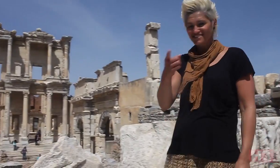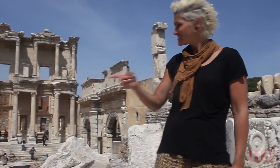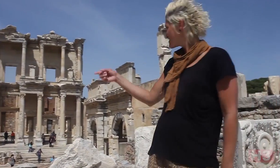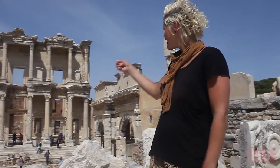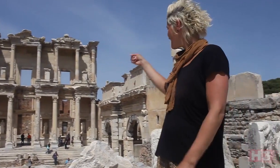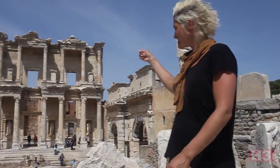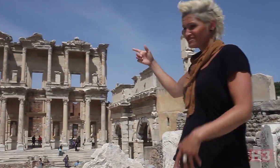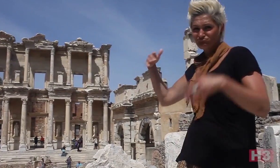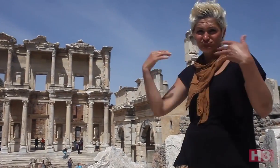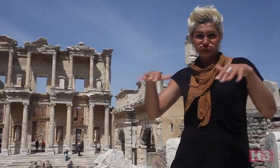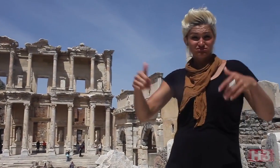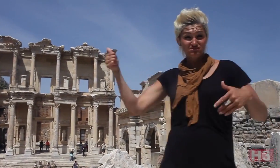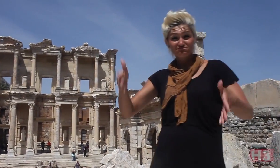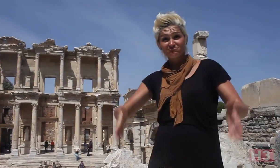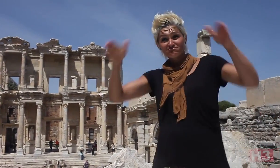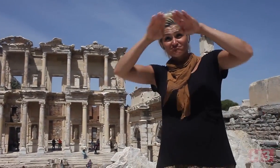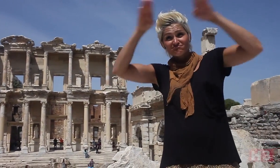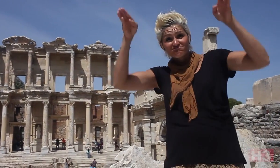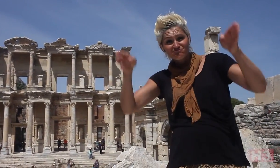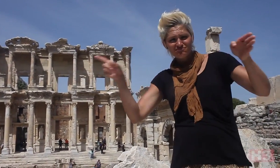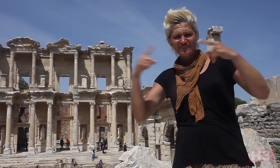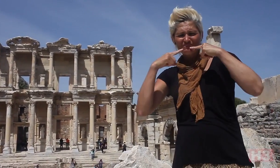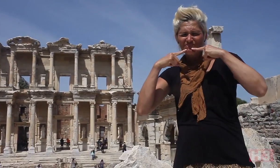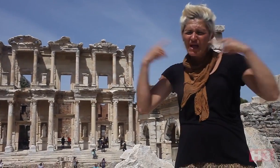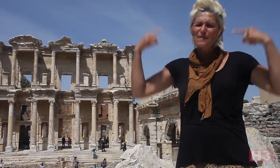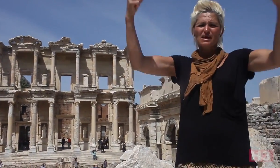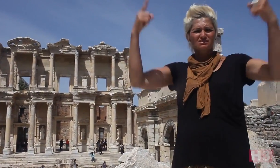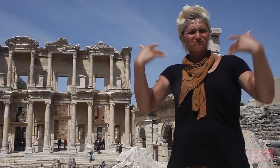See this. It’s a famous sight.